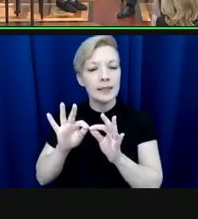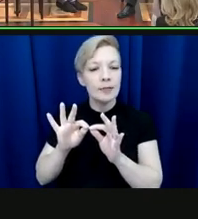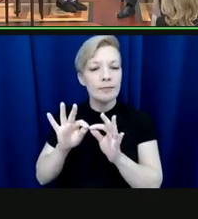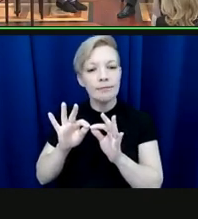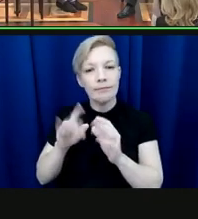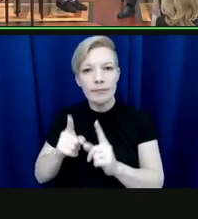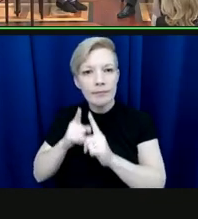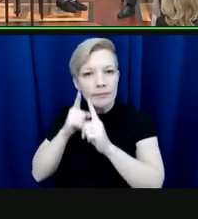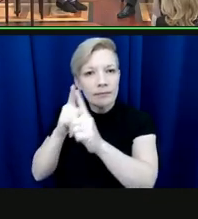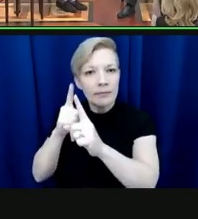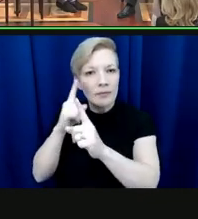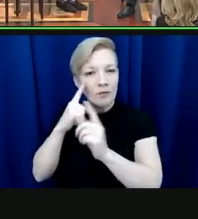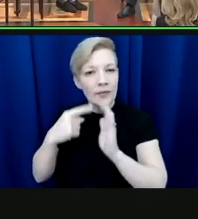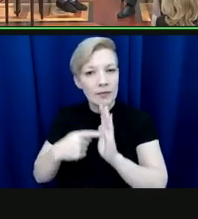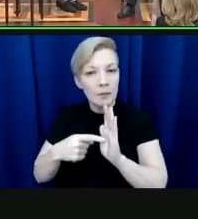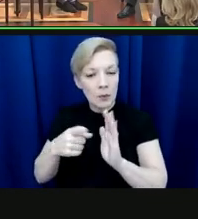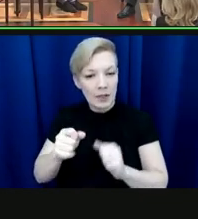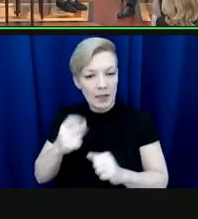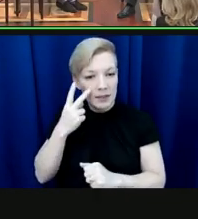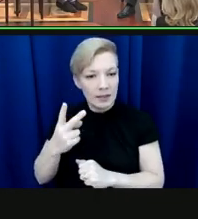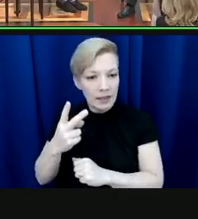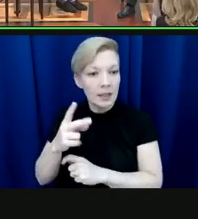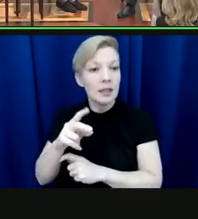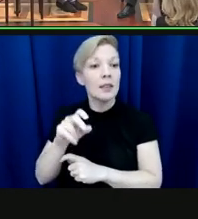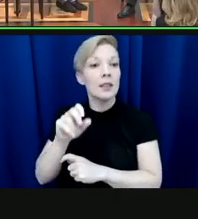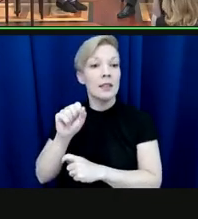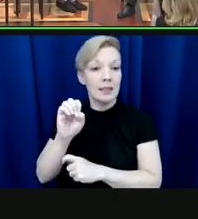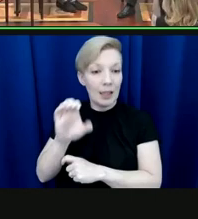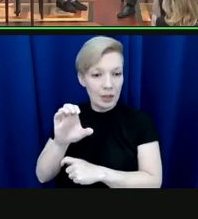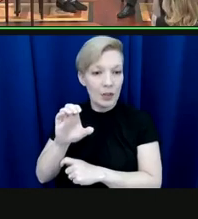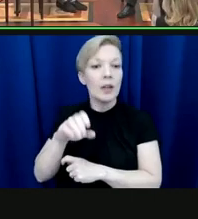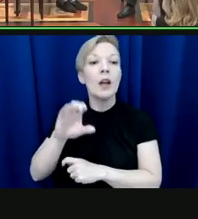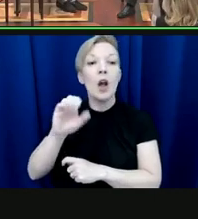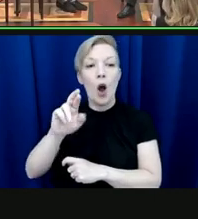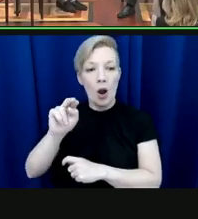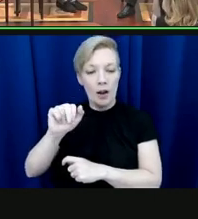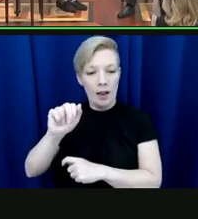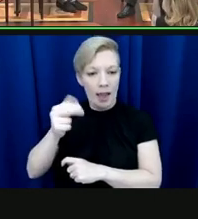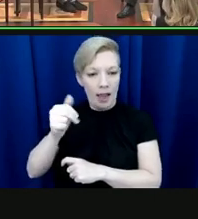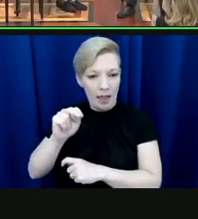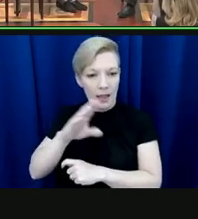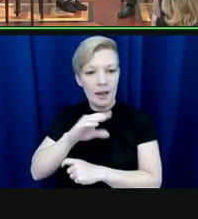For example, you can see Secretary Bush against GSA Administrator Carnahan and a national climate adviser